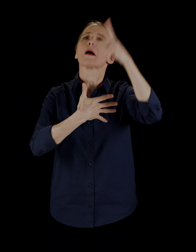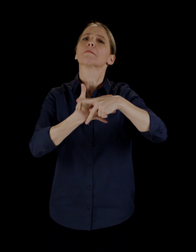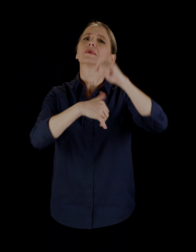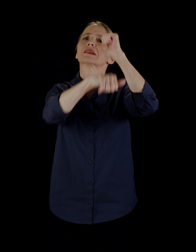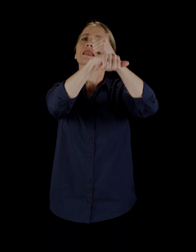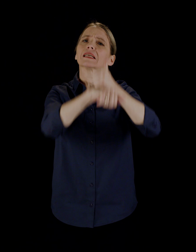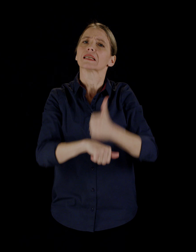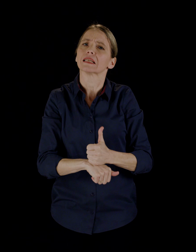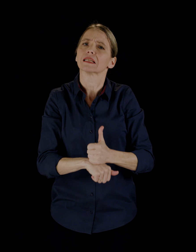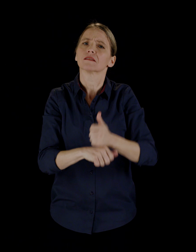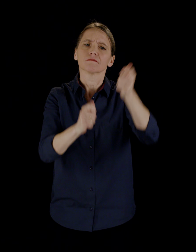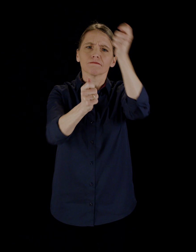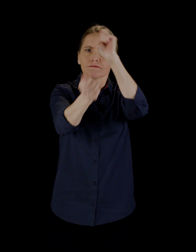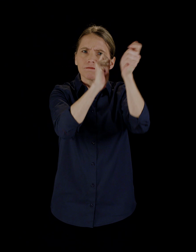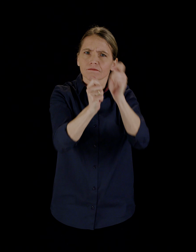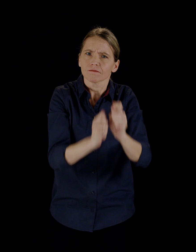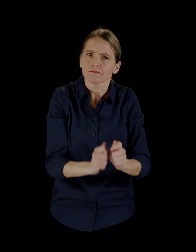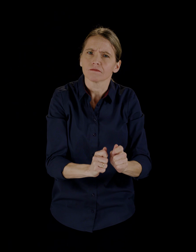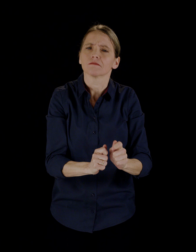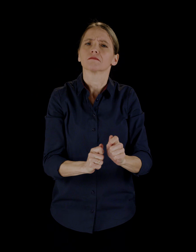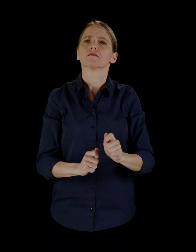Let’s explore each of these options.